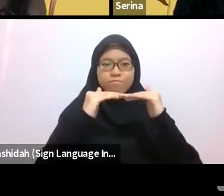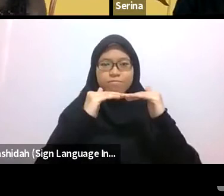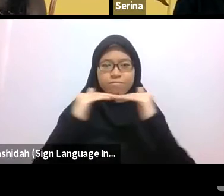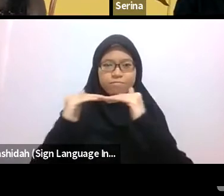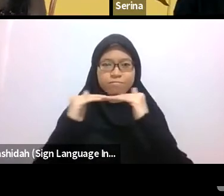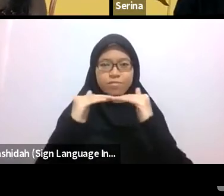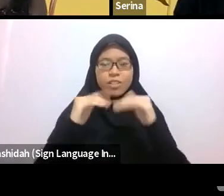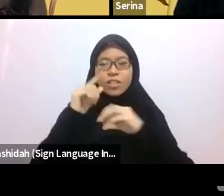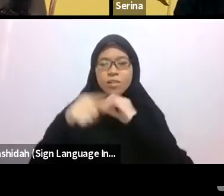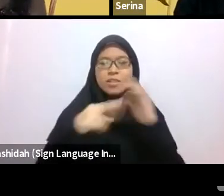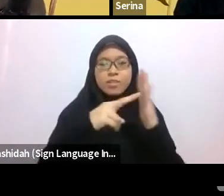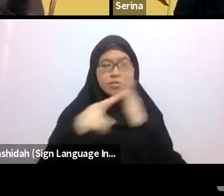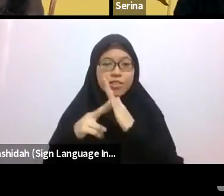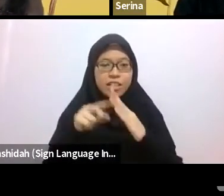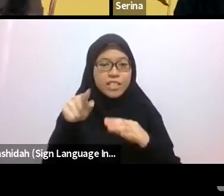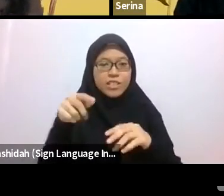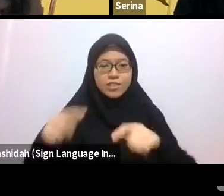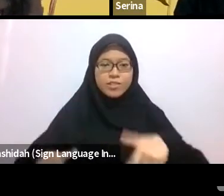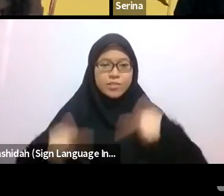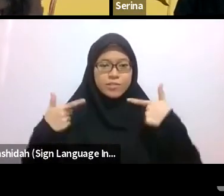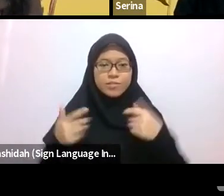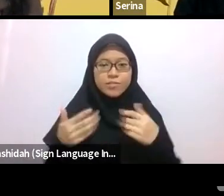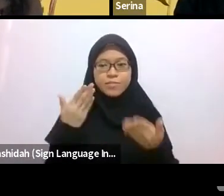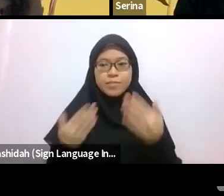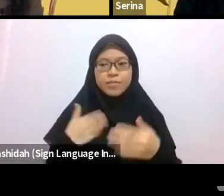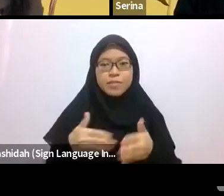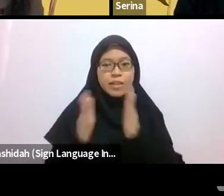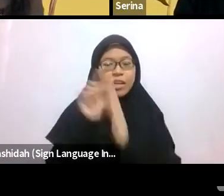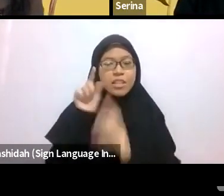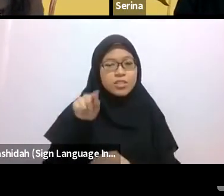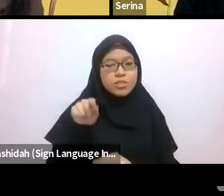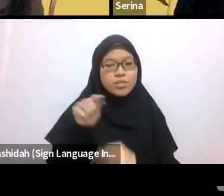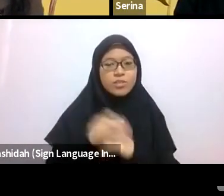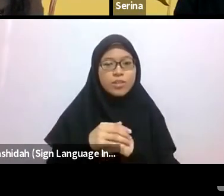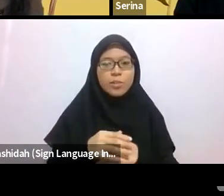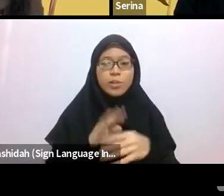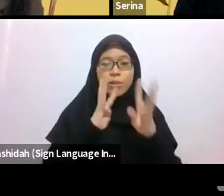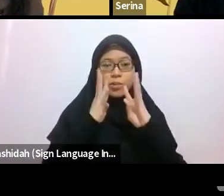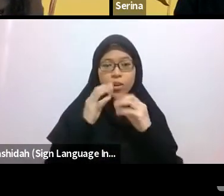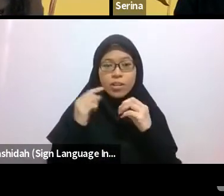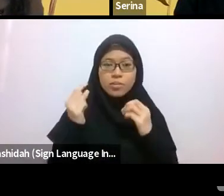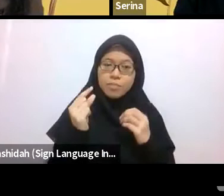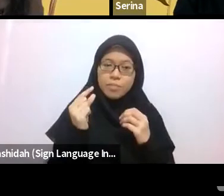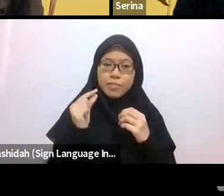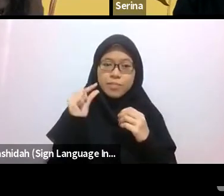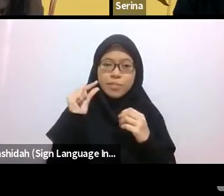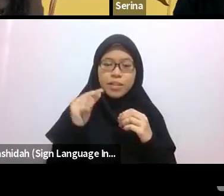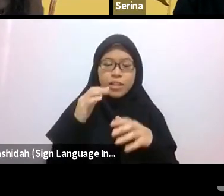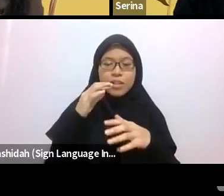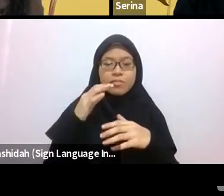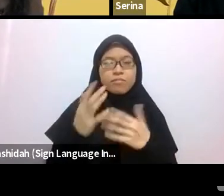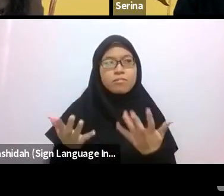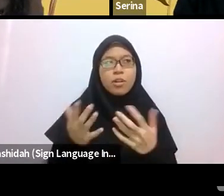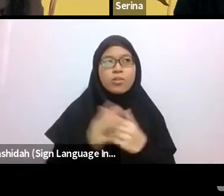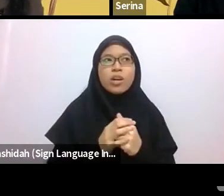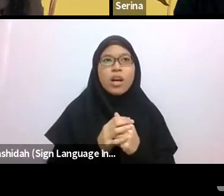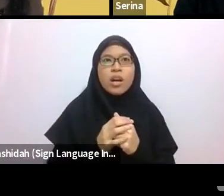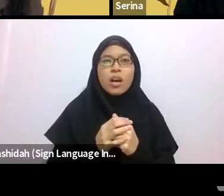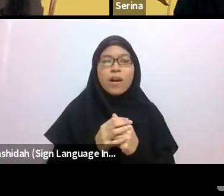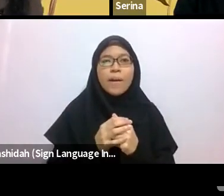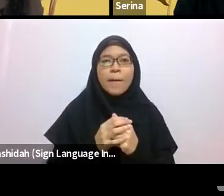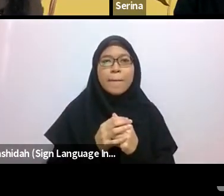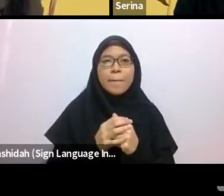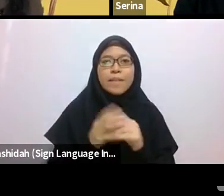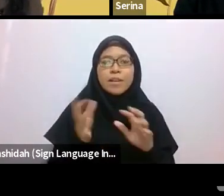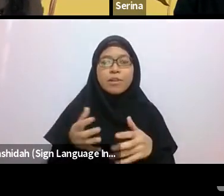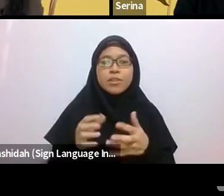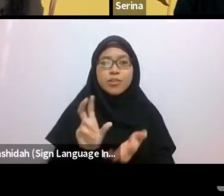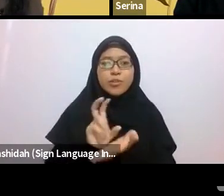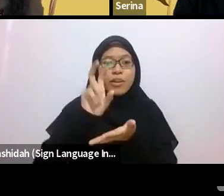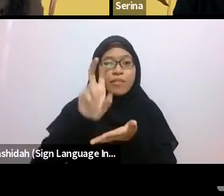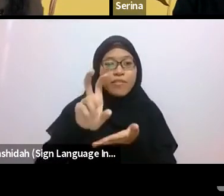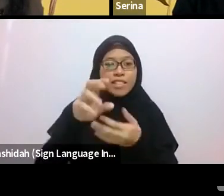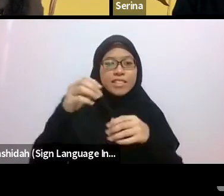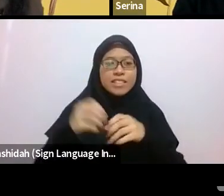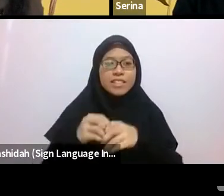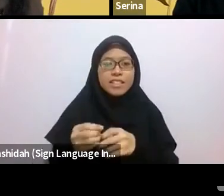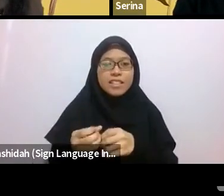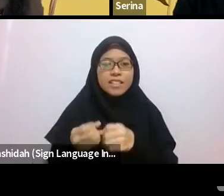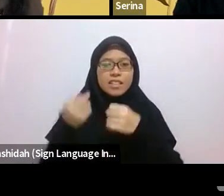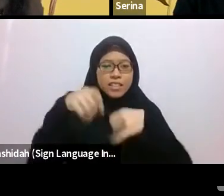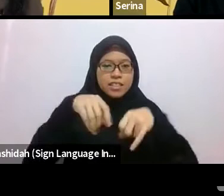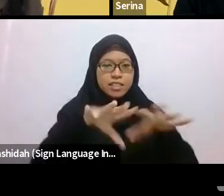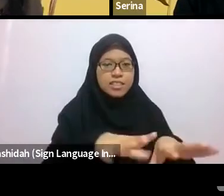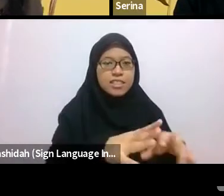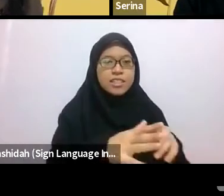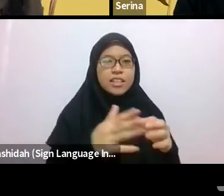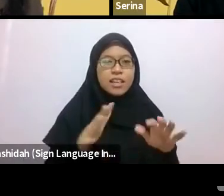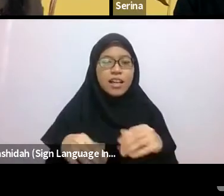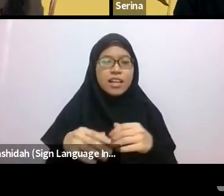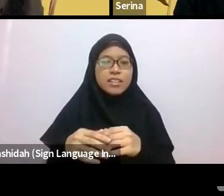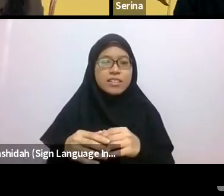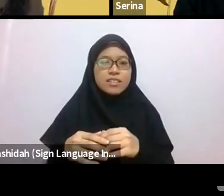So maybe I could ask you to talk a little bit about how much you’ve invested, obviously a lot of effort and time, in making kin at that village.